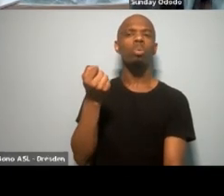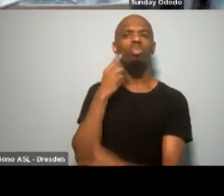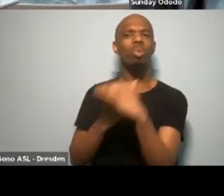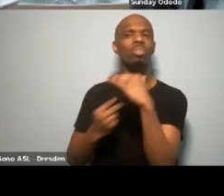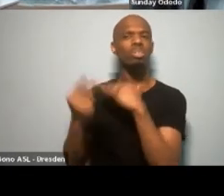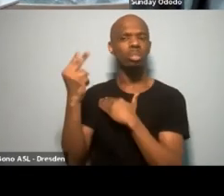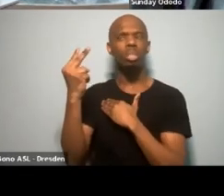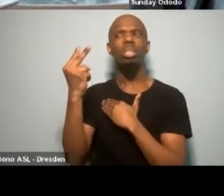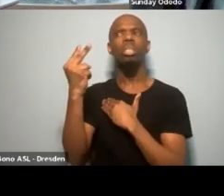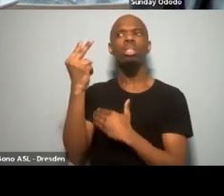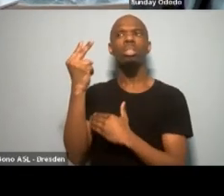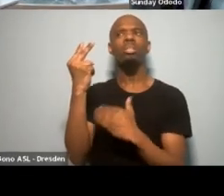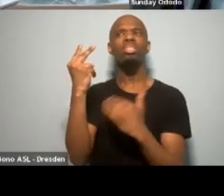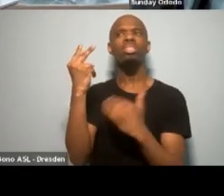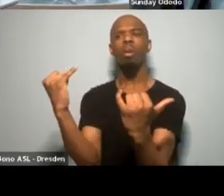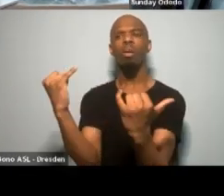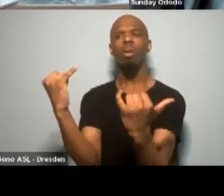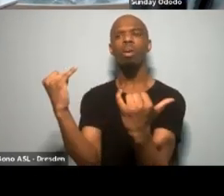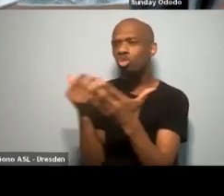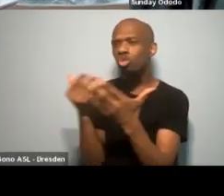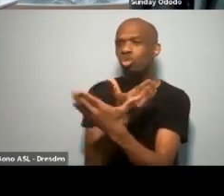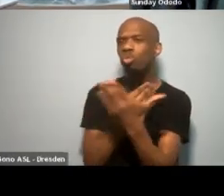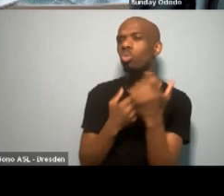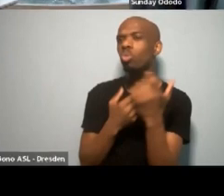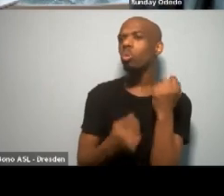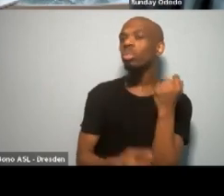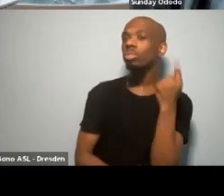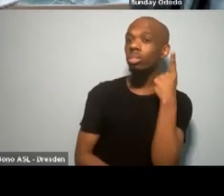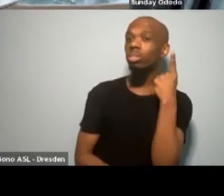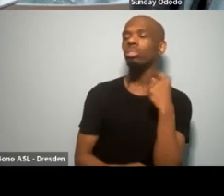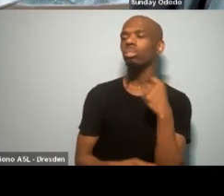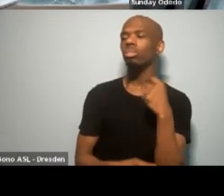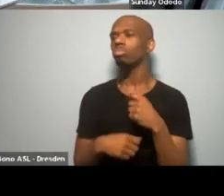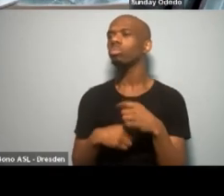new air to marry creativity